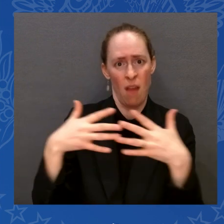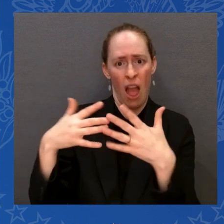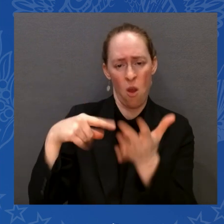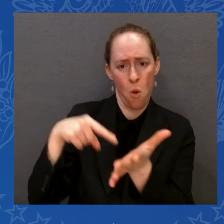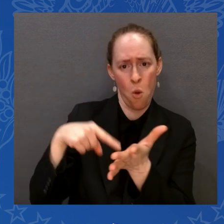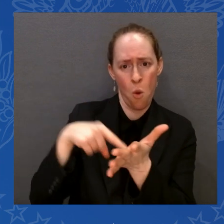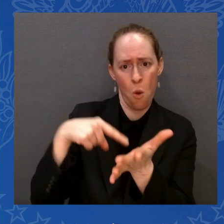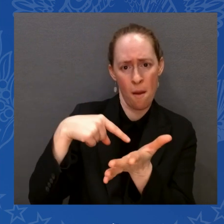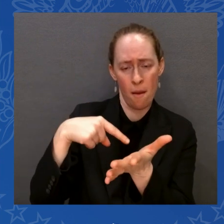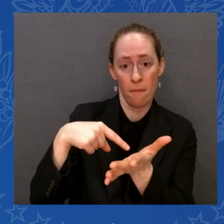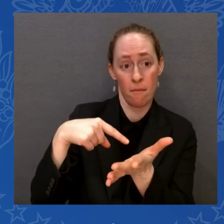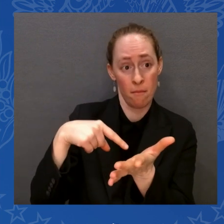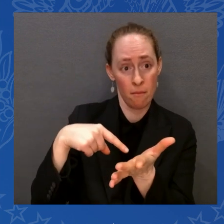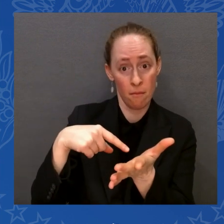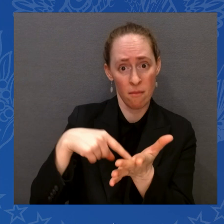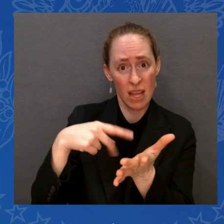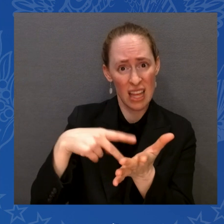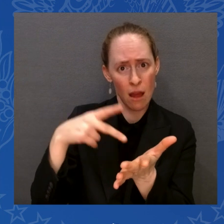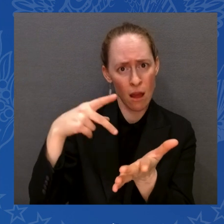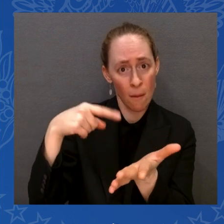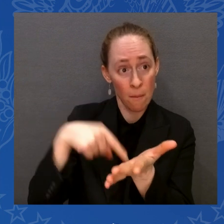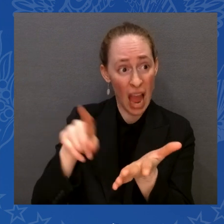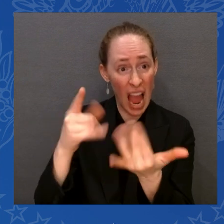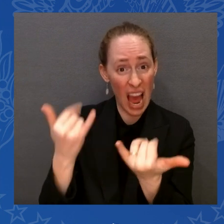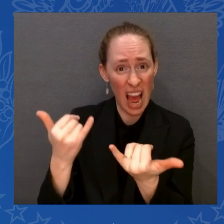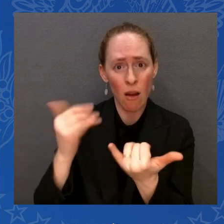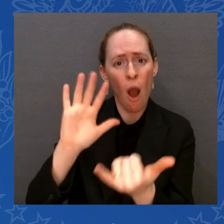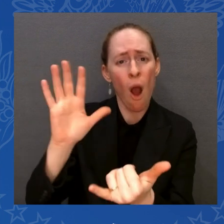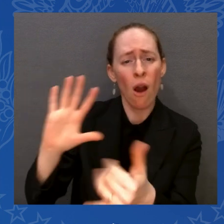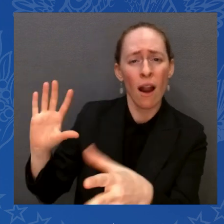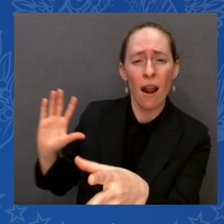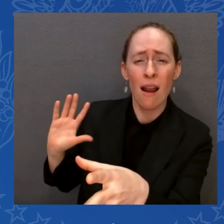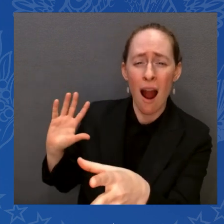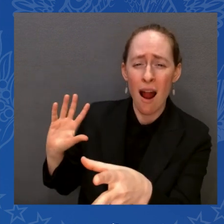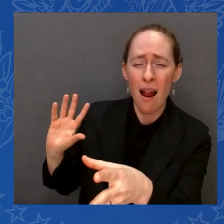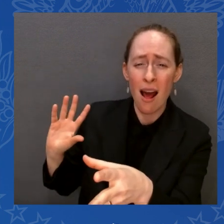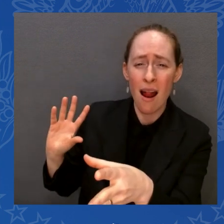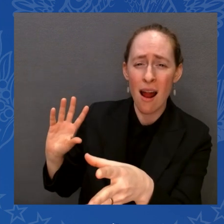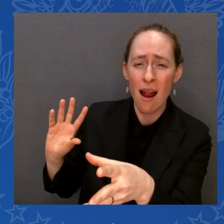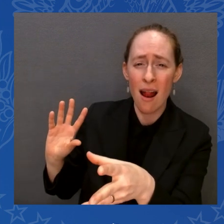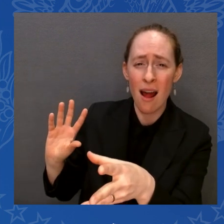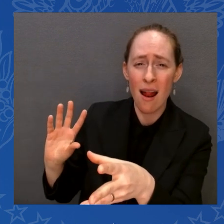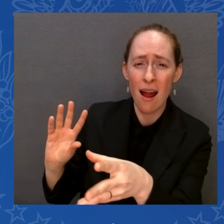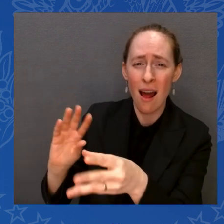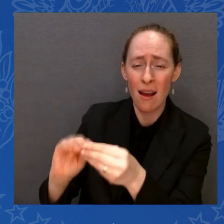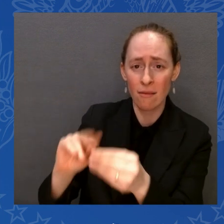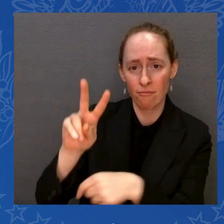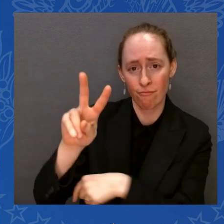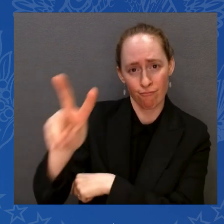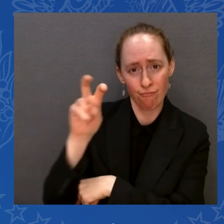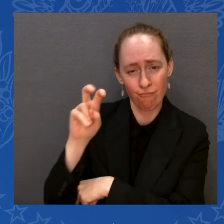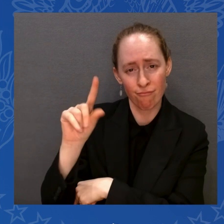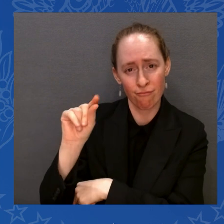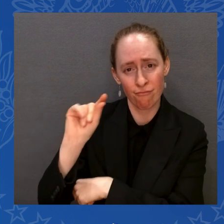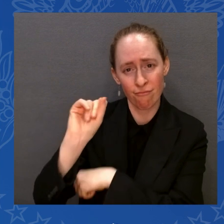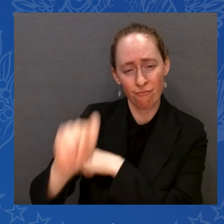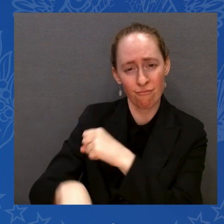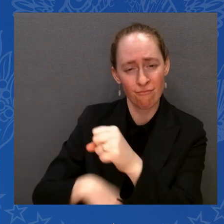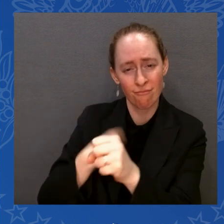and interest accumulated over 220 years. You hear me? Two hundred -- over 200 years.